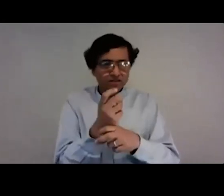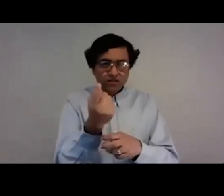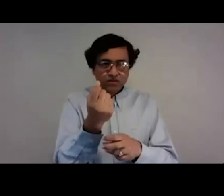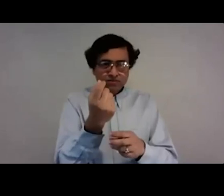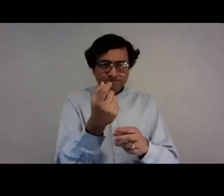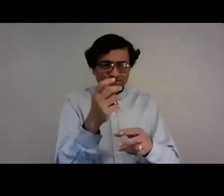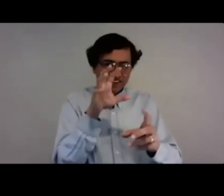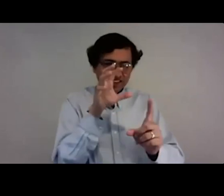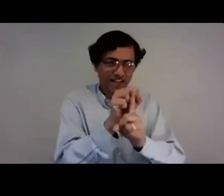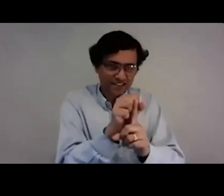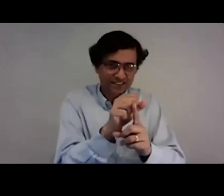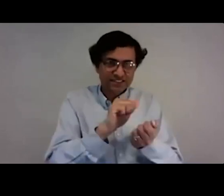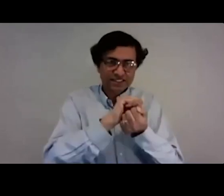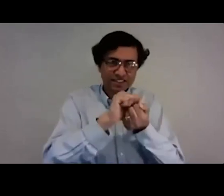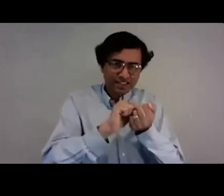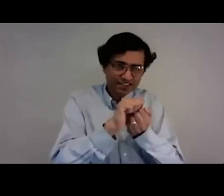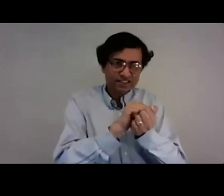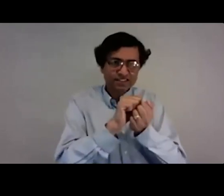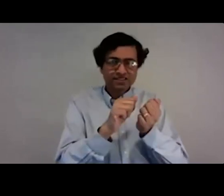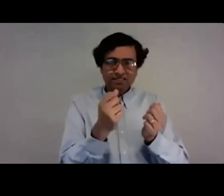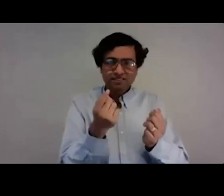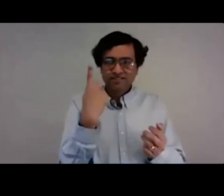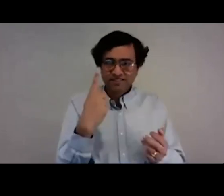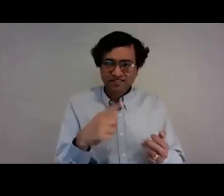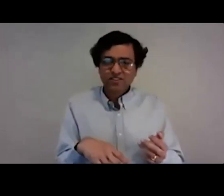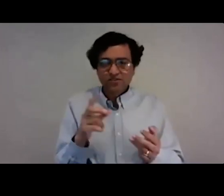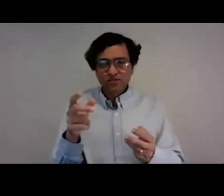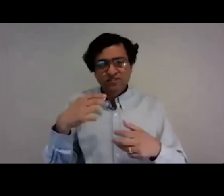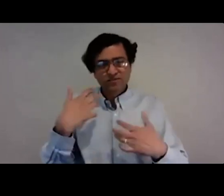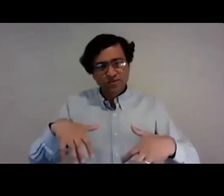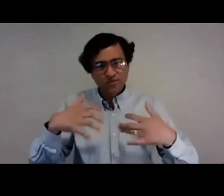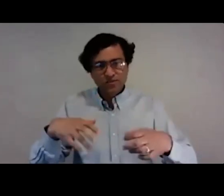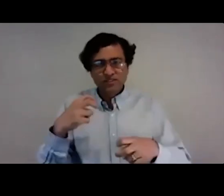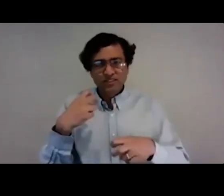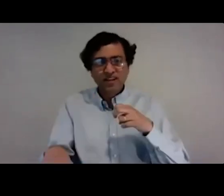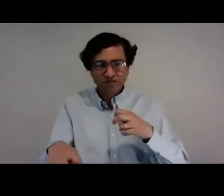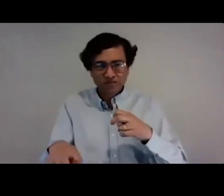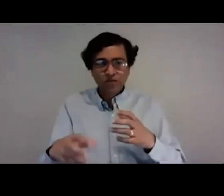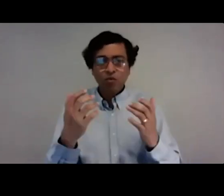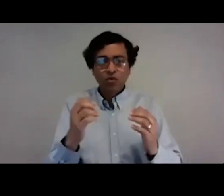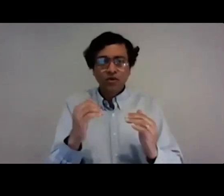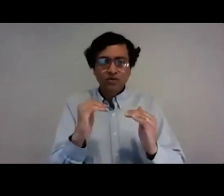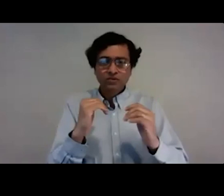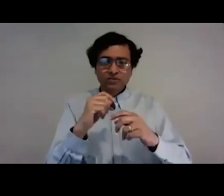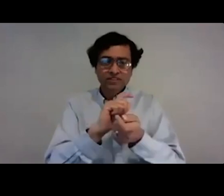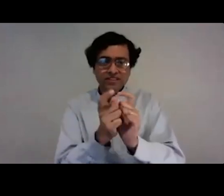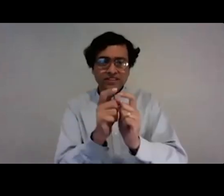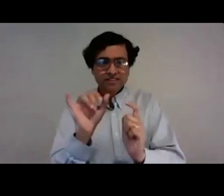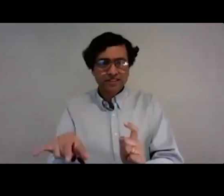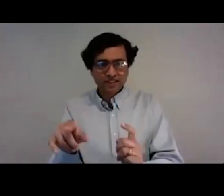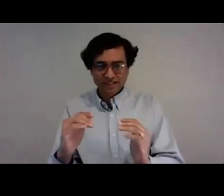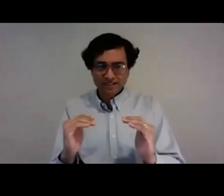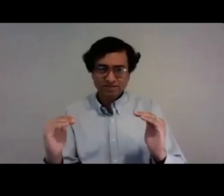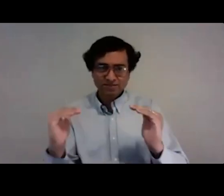but you may not have enough time if you are switching between the visual sources of information.